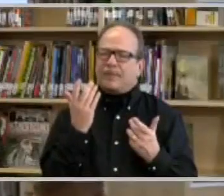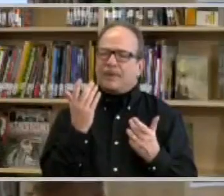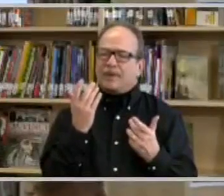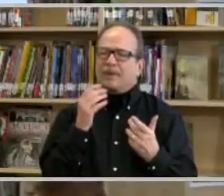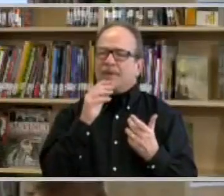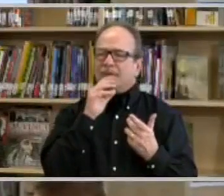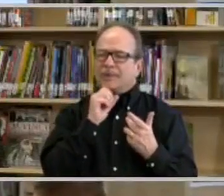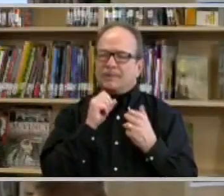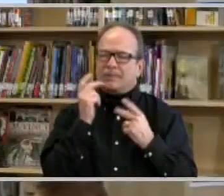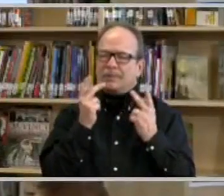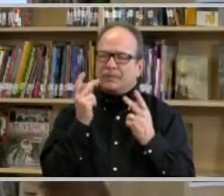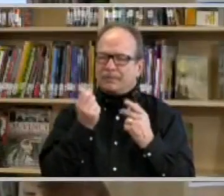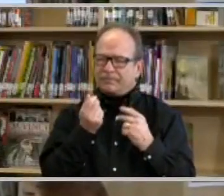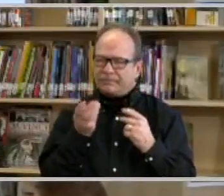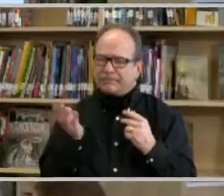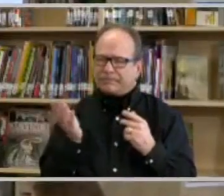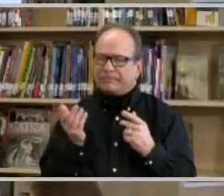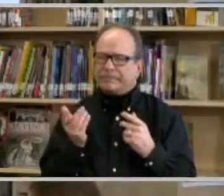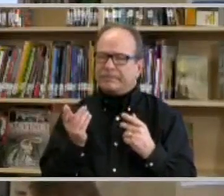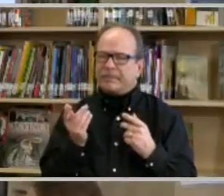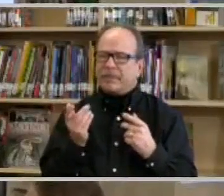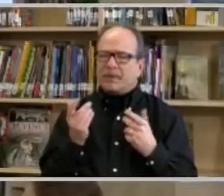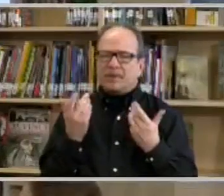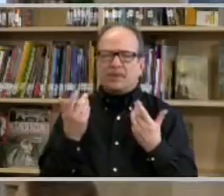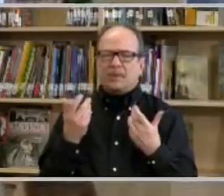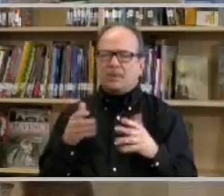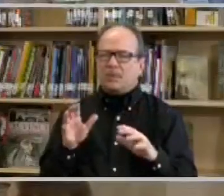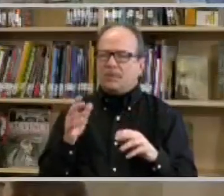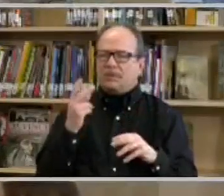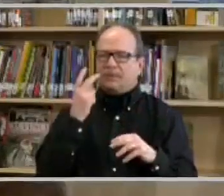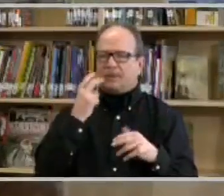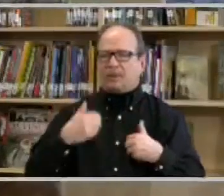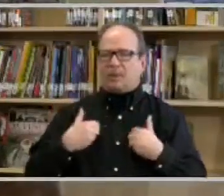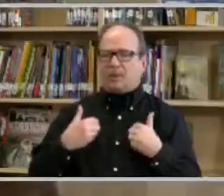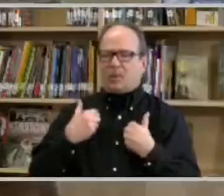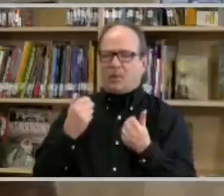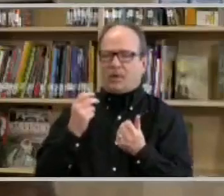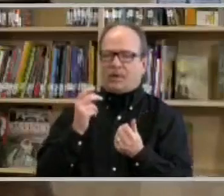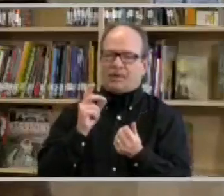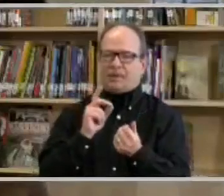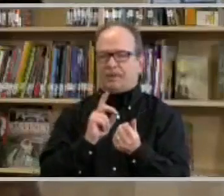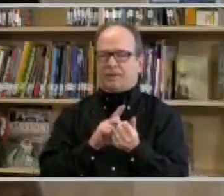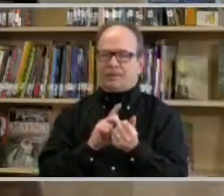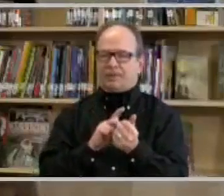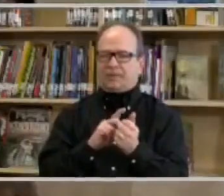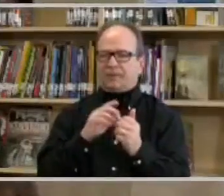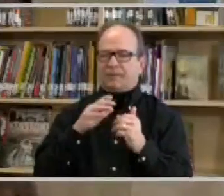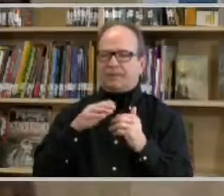AND I THINK THAT THOUGH OF COURSE THERE'S A COUPLE OF ELDERLY PEOPLE WHO LIKE I DON'T